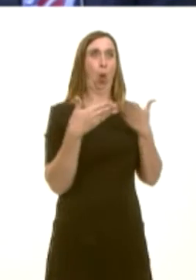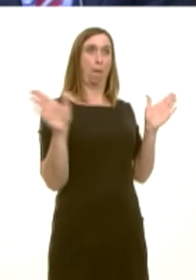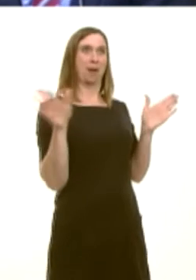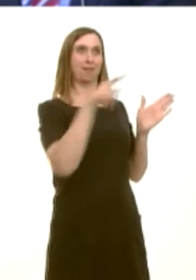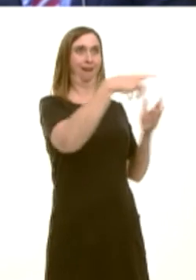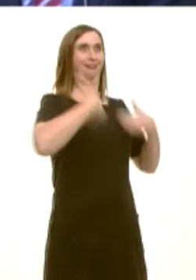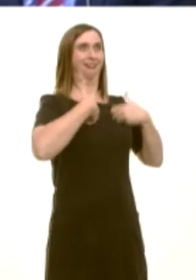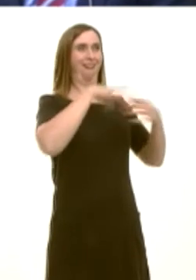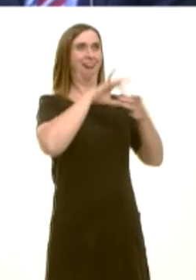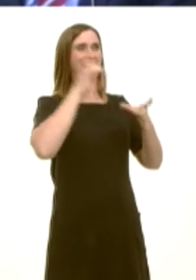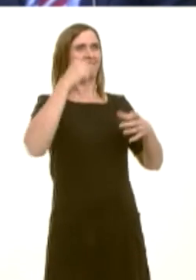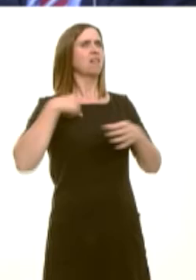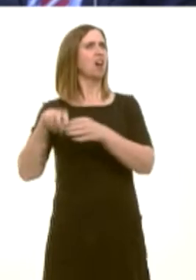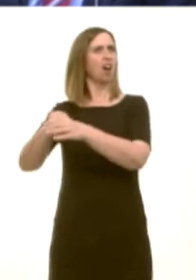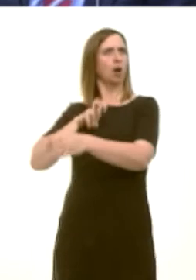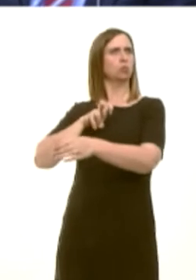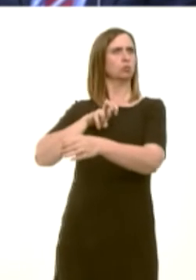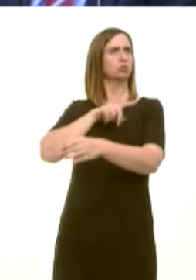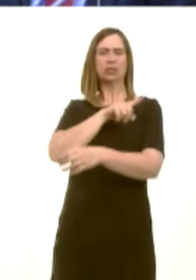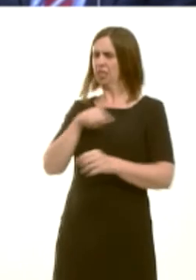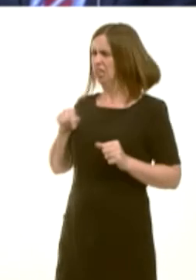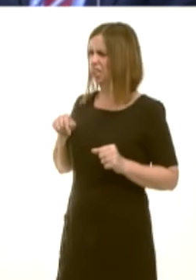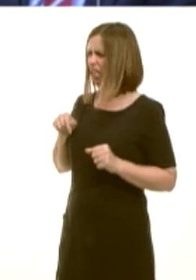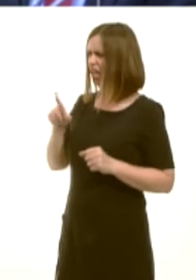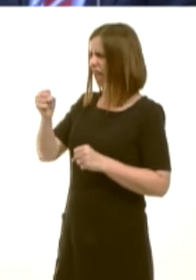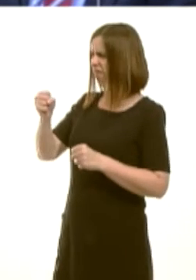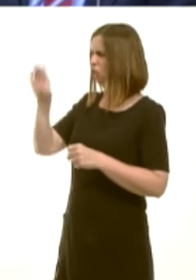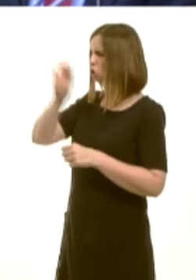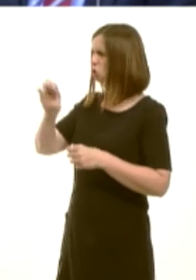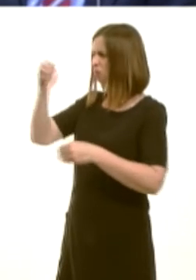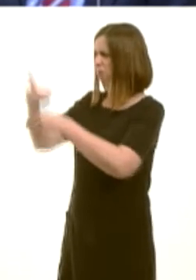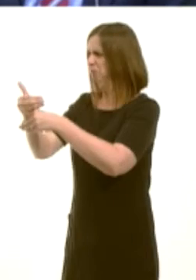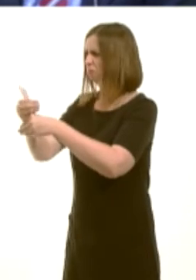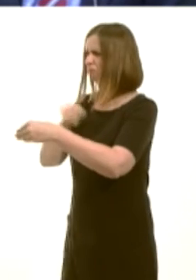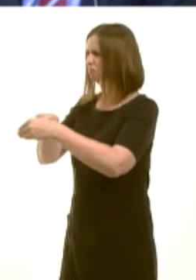far less attractive as a place to invest in, and far less attractive as a place to attract